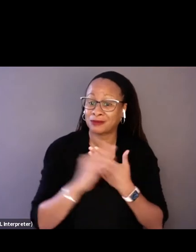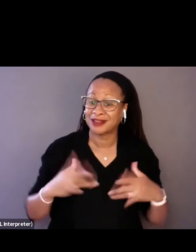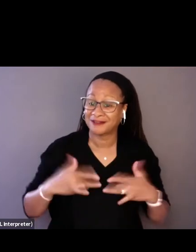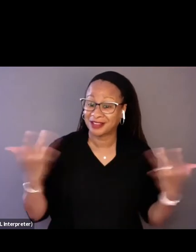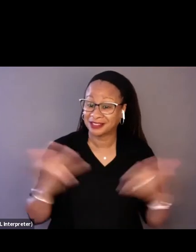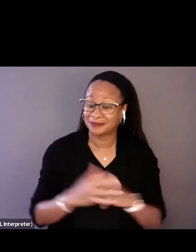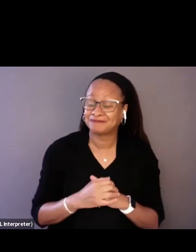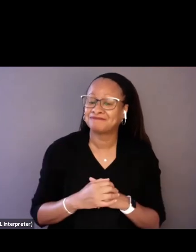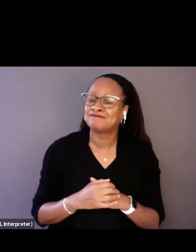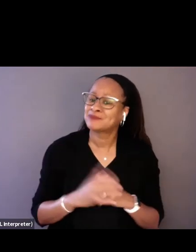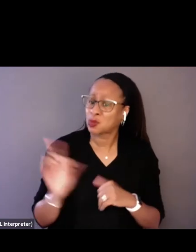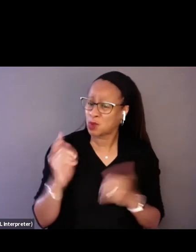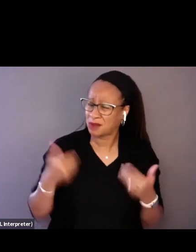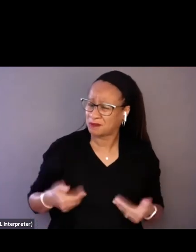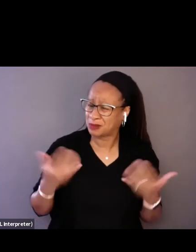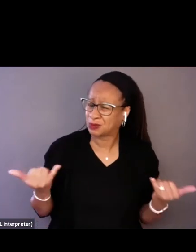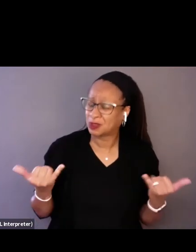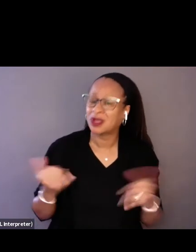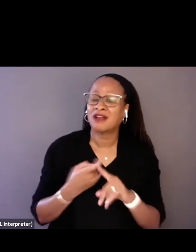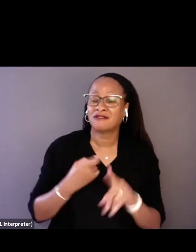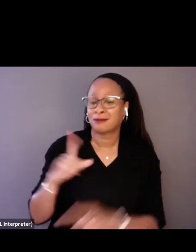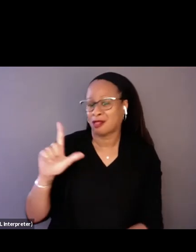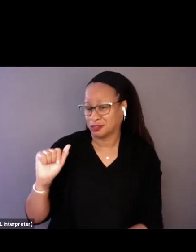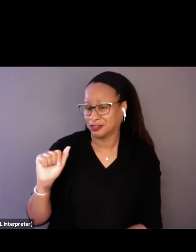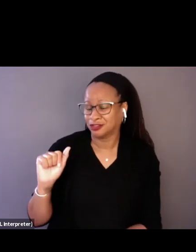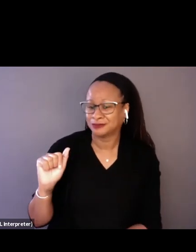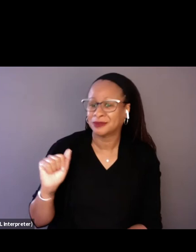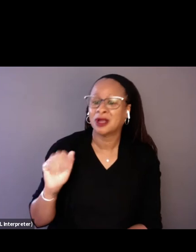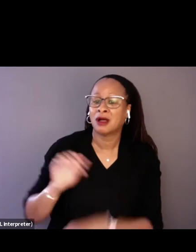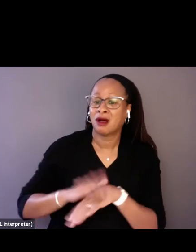I am coming to you today from Los Angeles which is on the unceded land